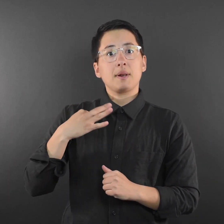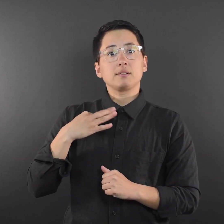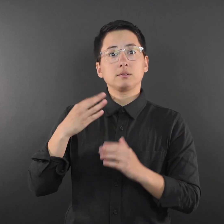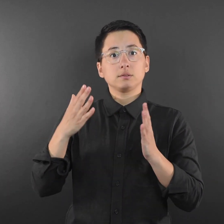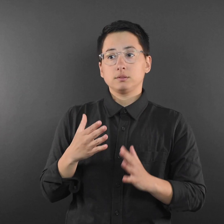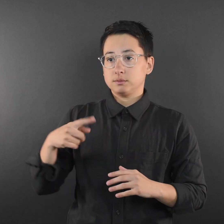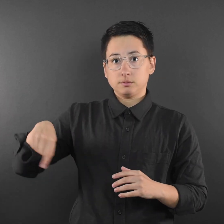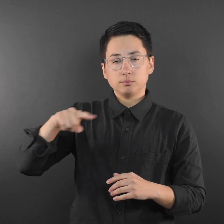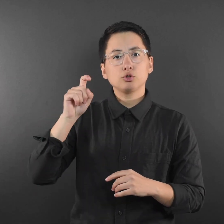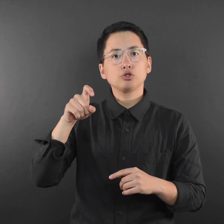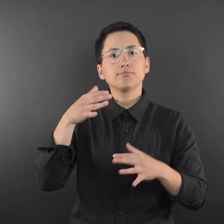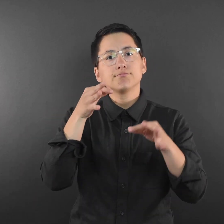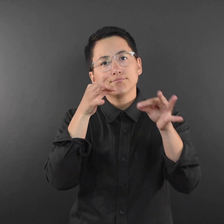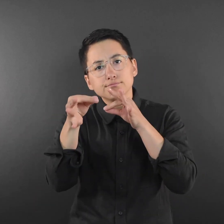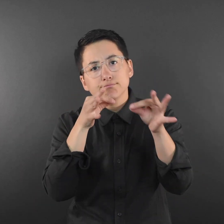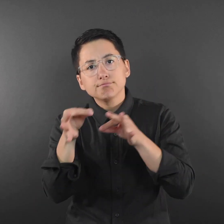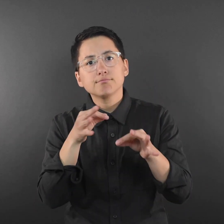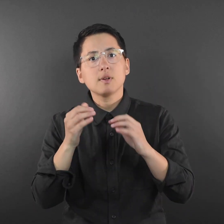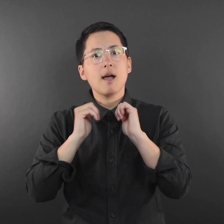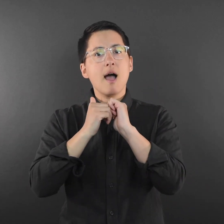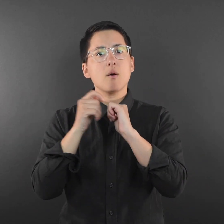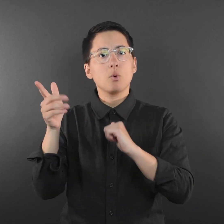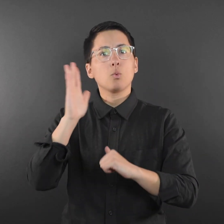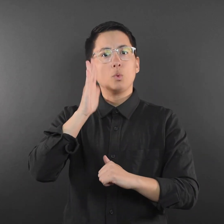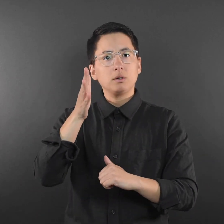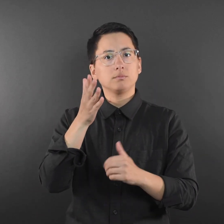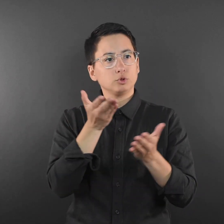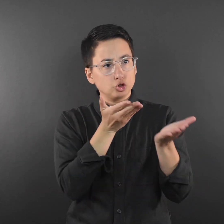Applicants should describe how they will serve diverse populations,